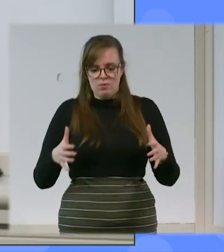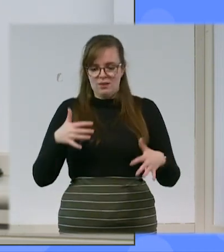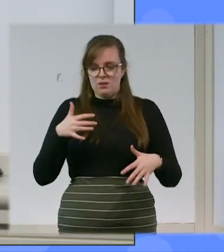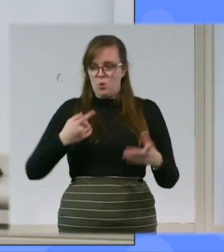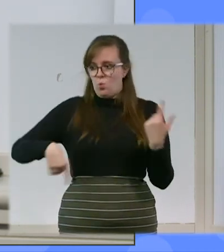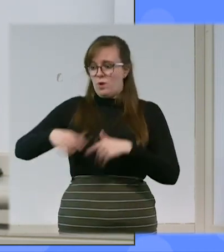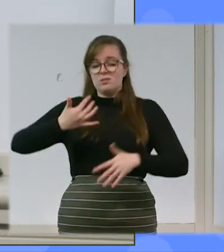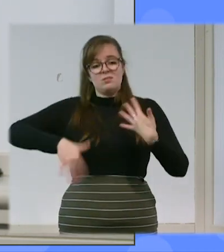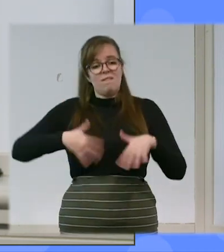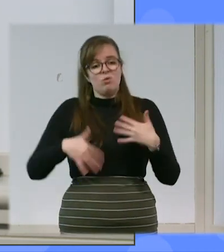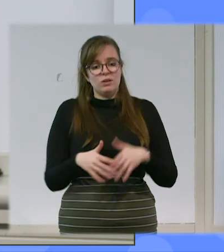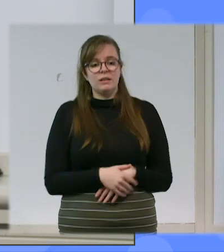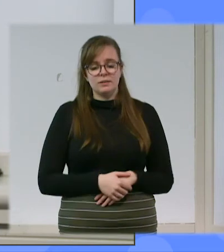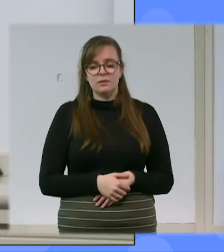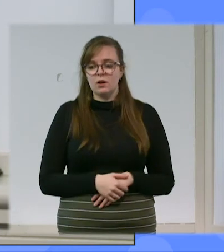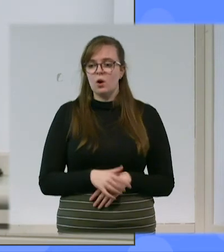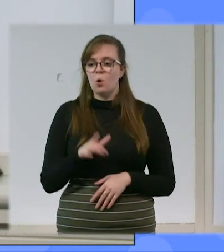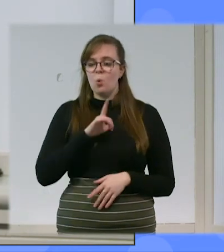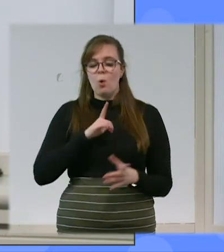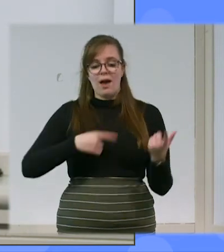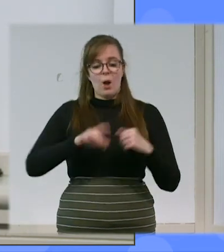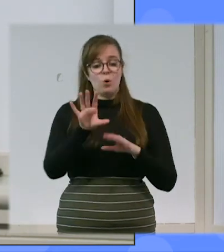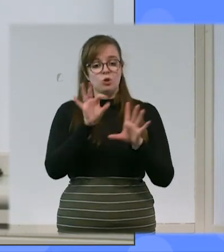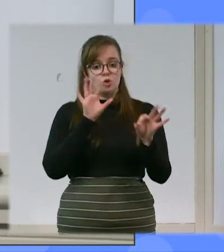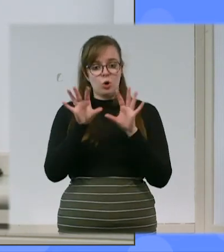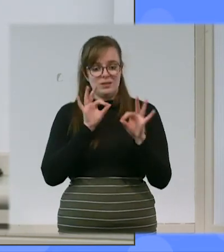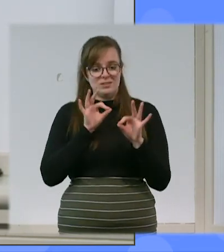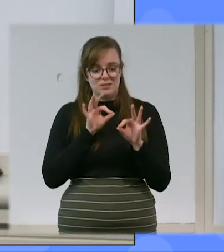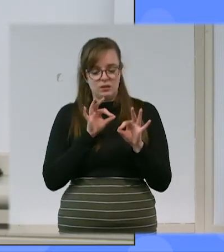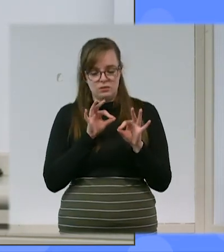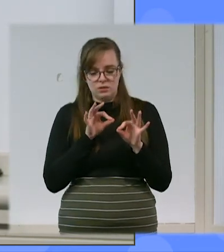because the choices that we make in the name of growth are doing so much harm to